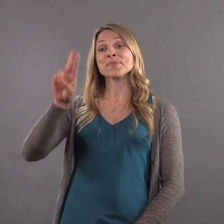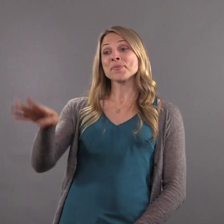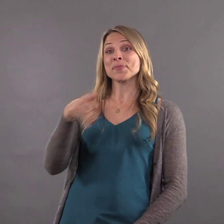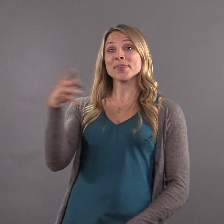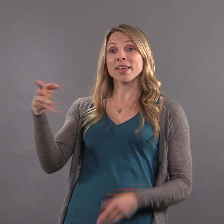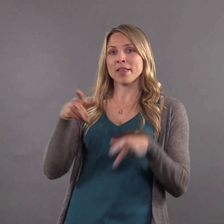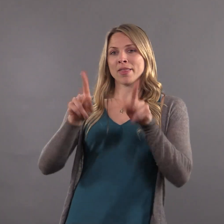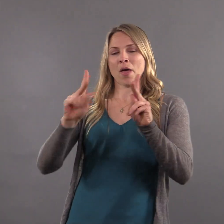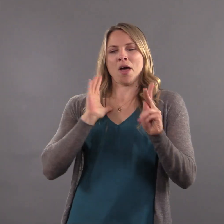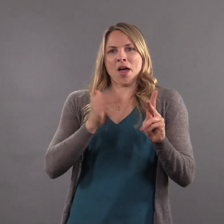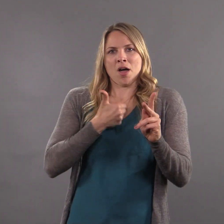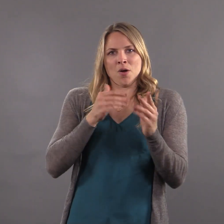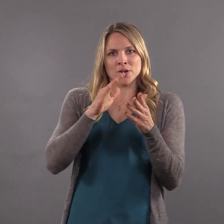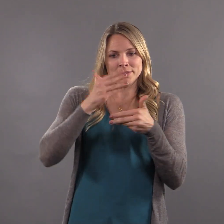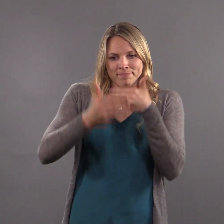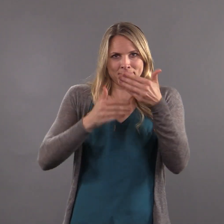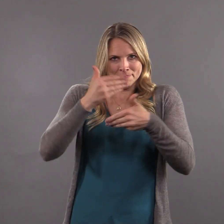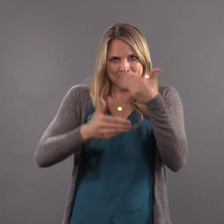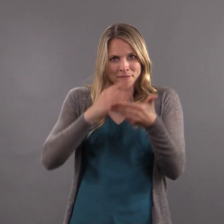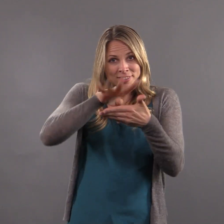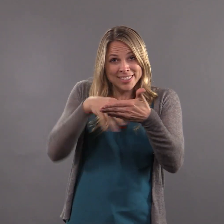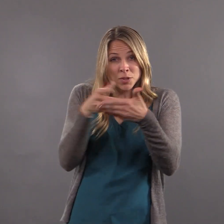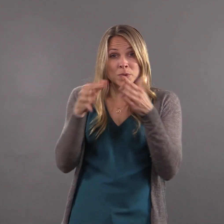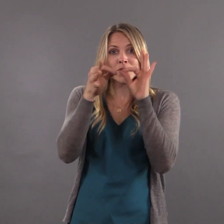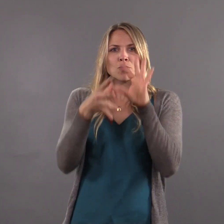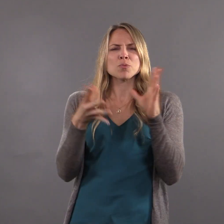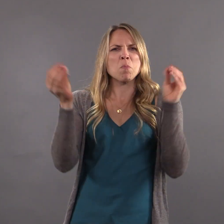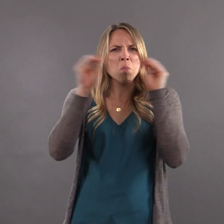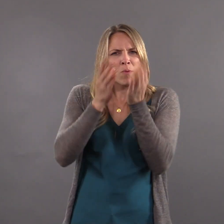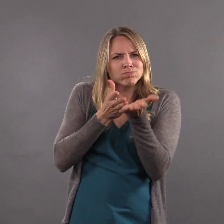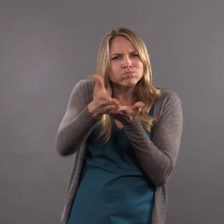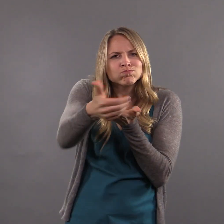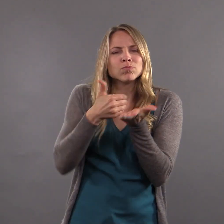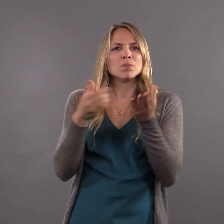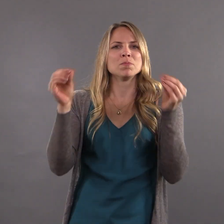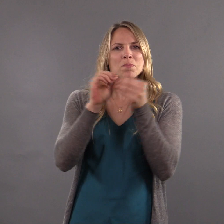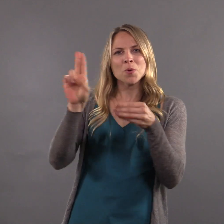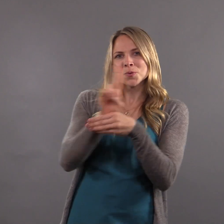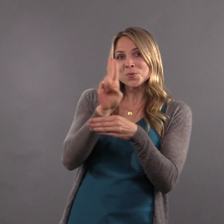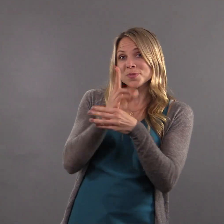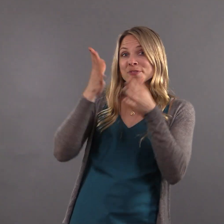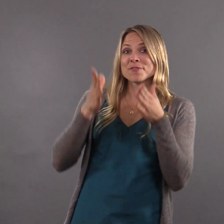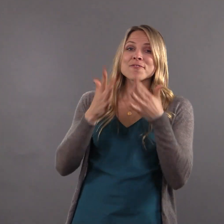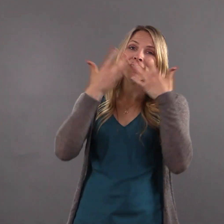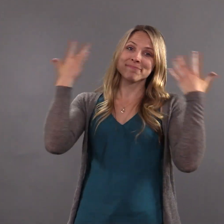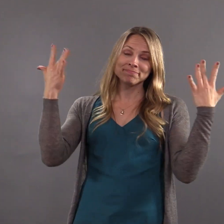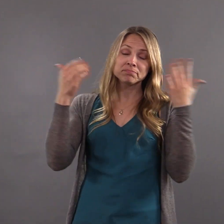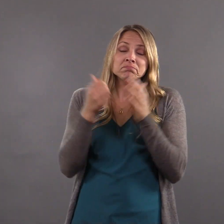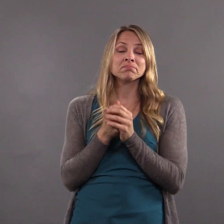USked allows our scheduling process to be transparent and user friendly.